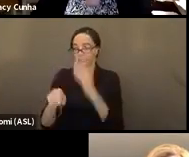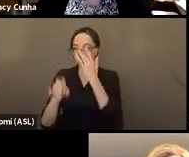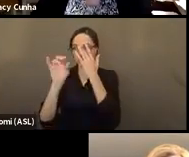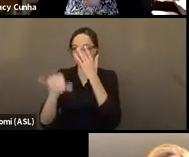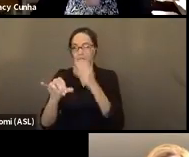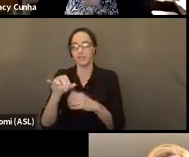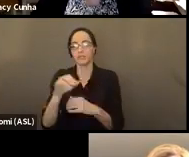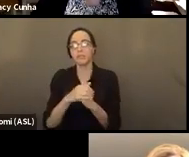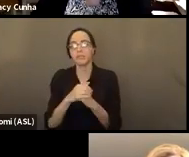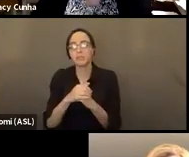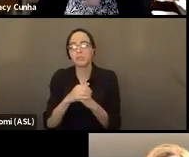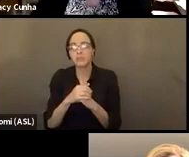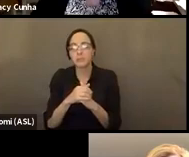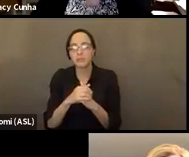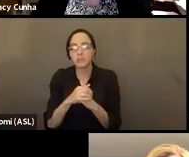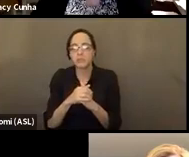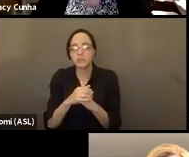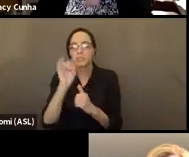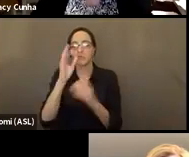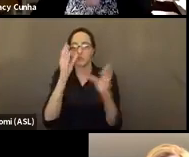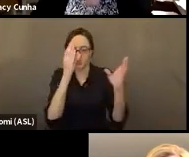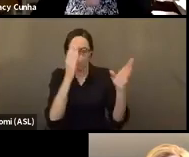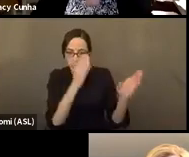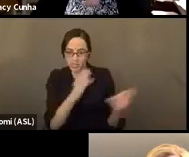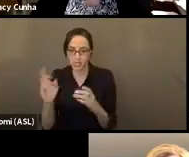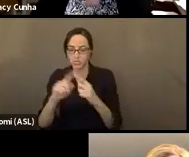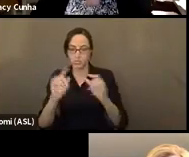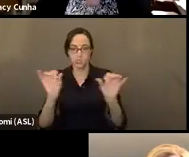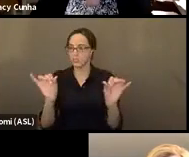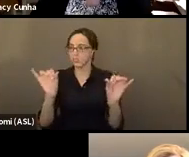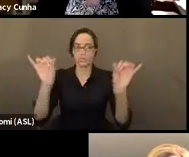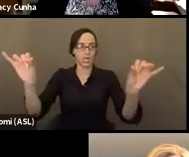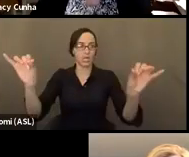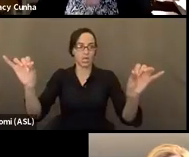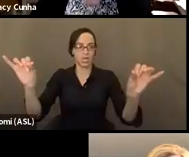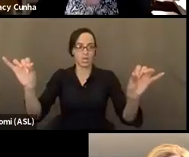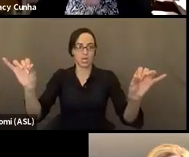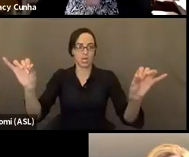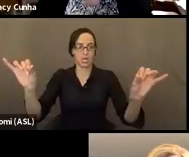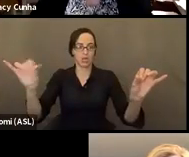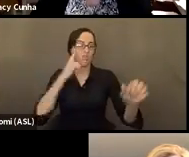that you have all those things covered so that when it does turn into a mandatory that